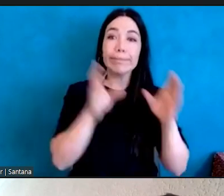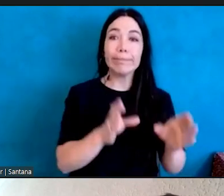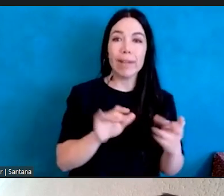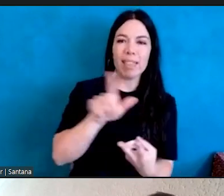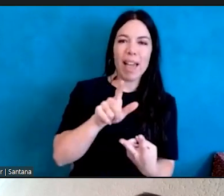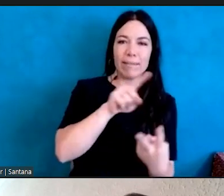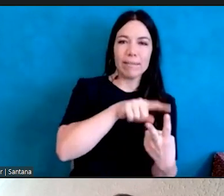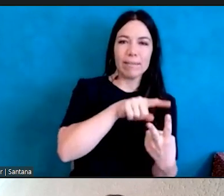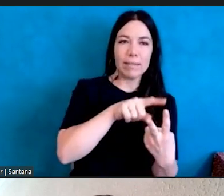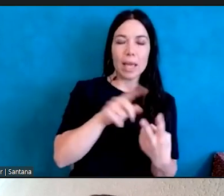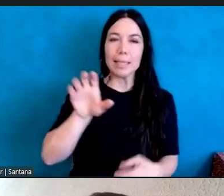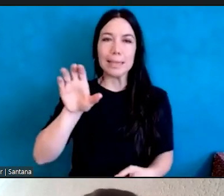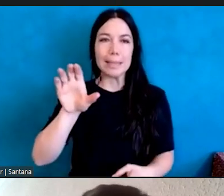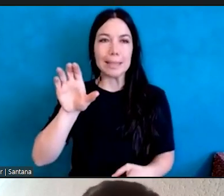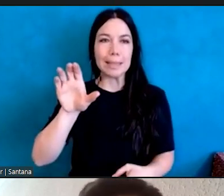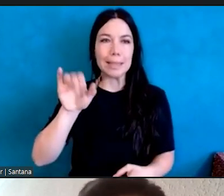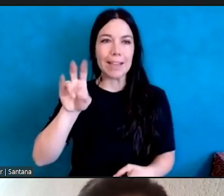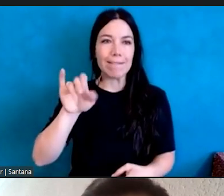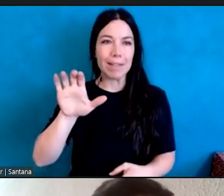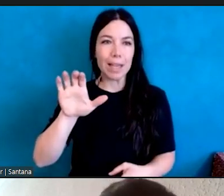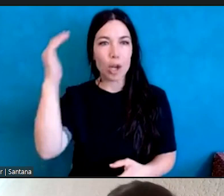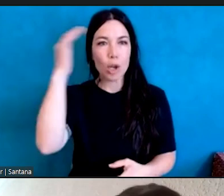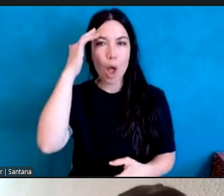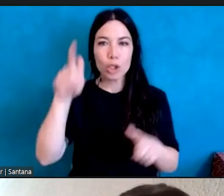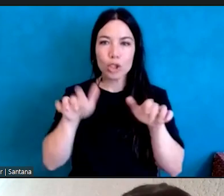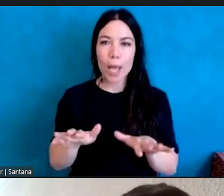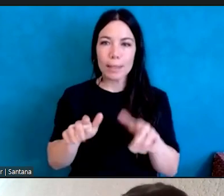And this is--the phenomena that I'm just about to explain was